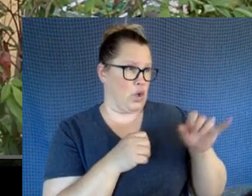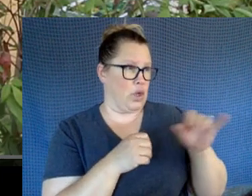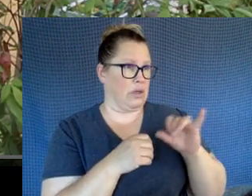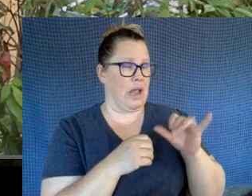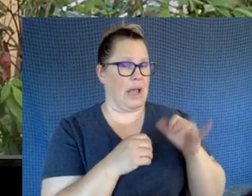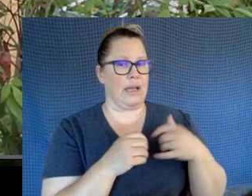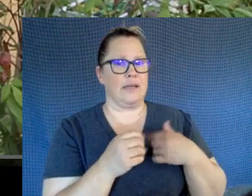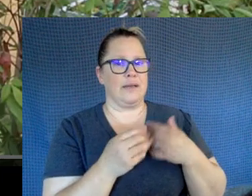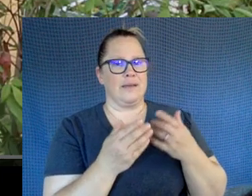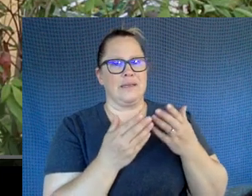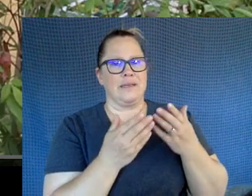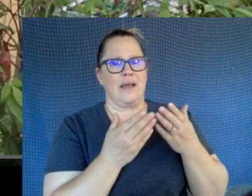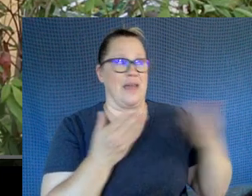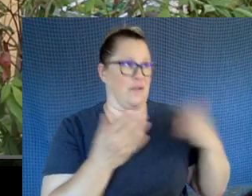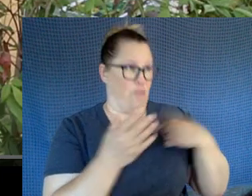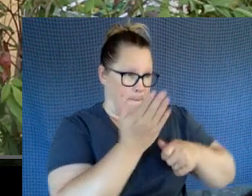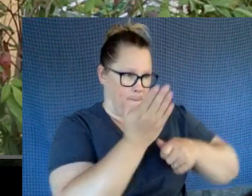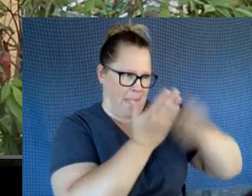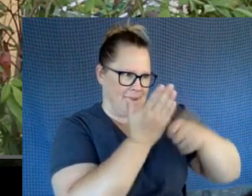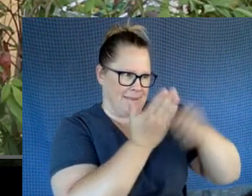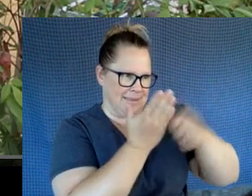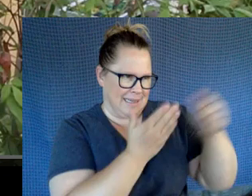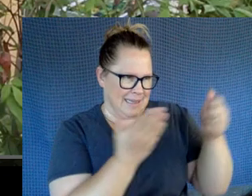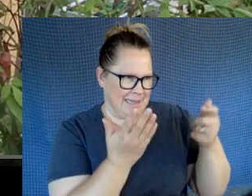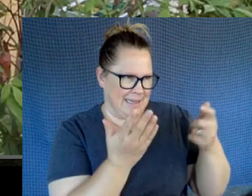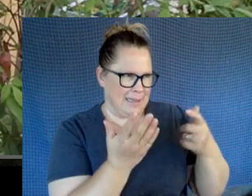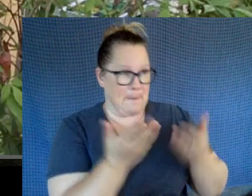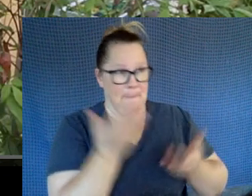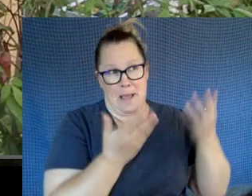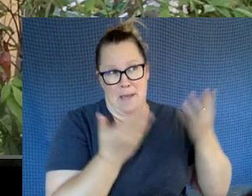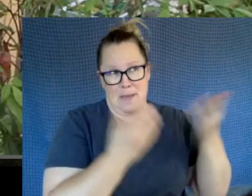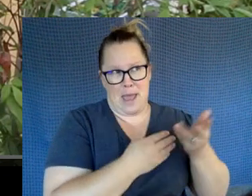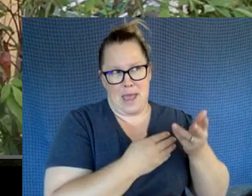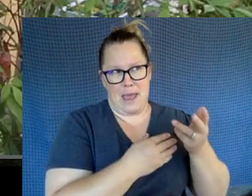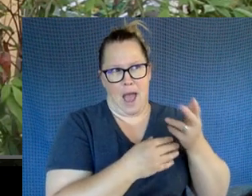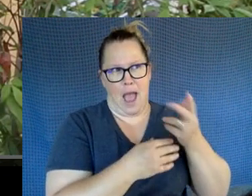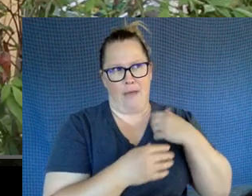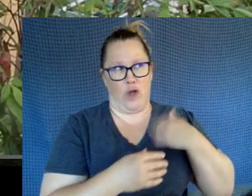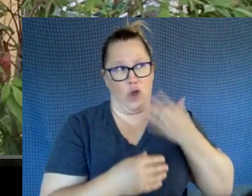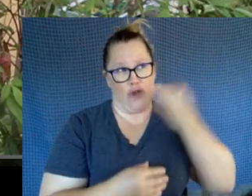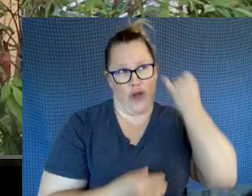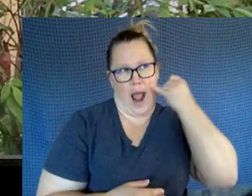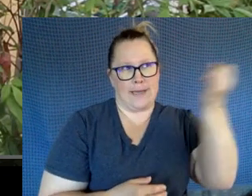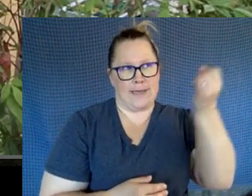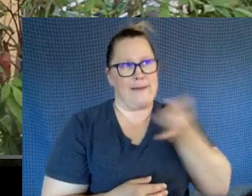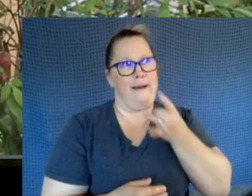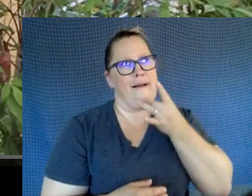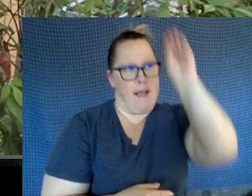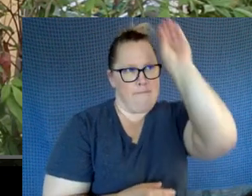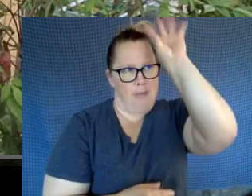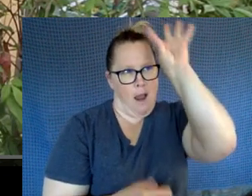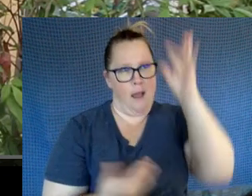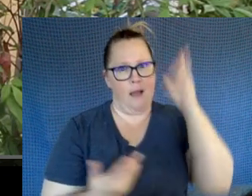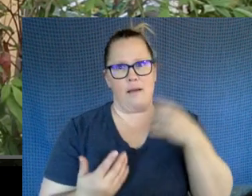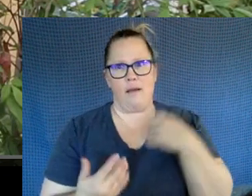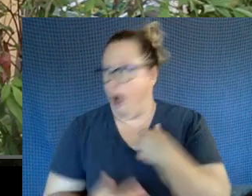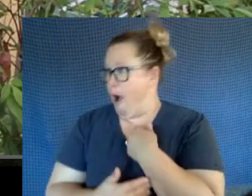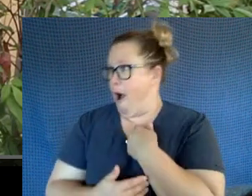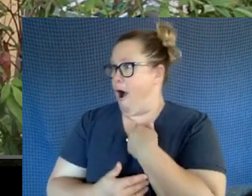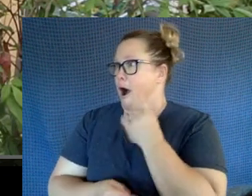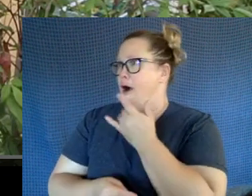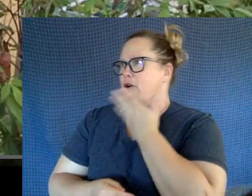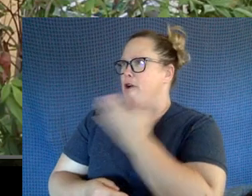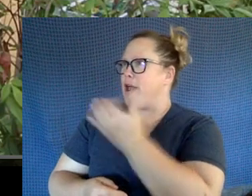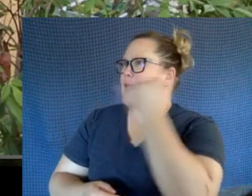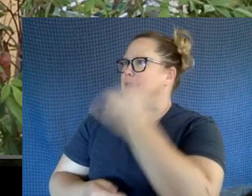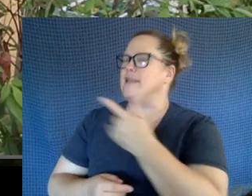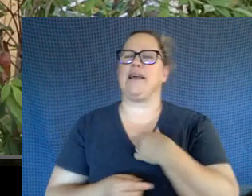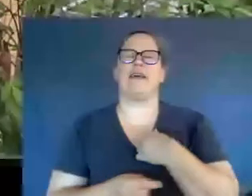say a magazine. Like maybe I got a great idea .I have a good idea here we'll talk